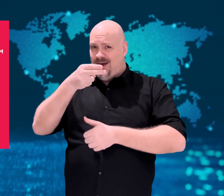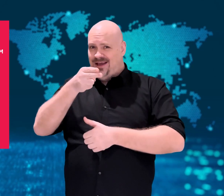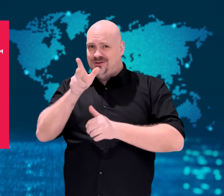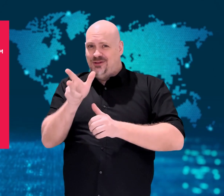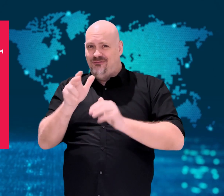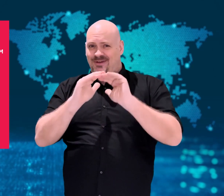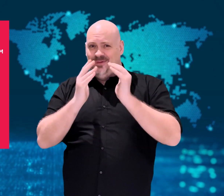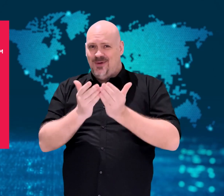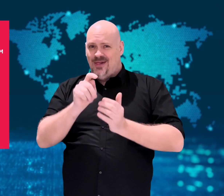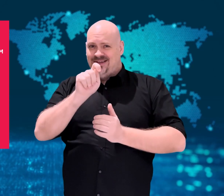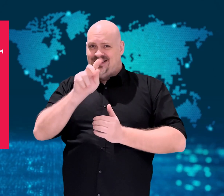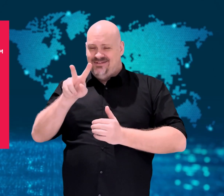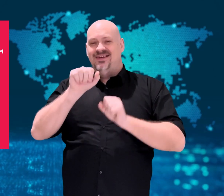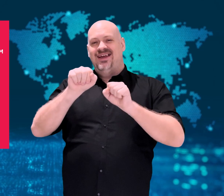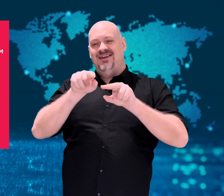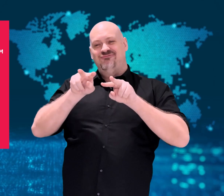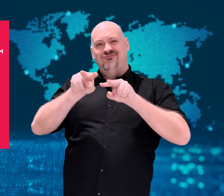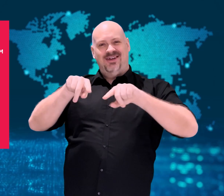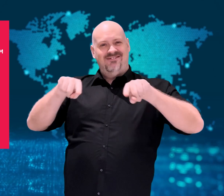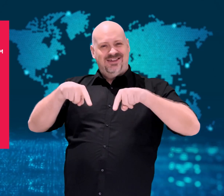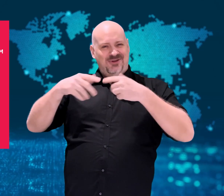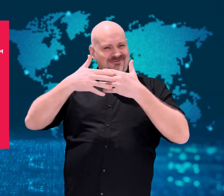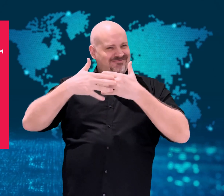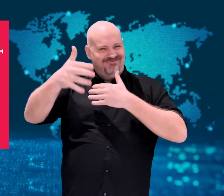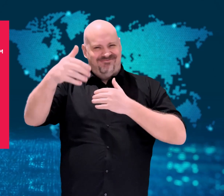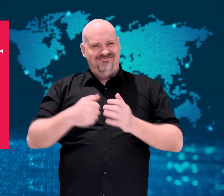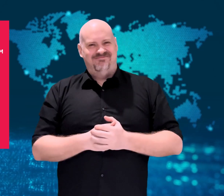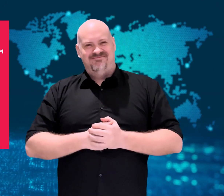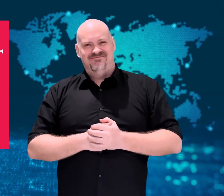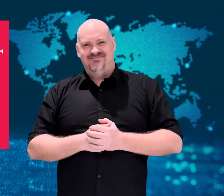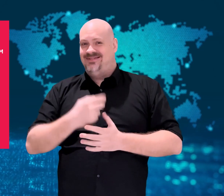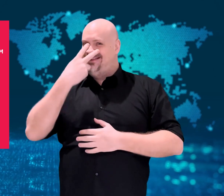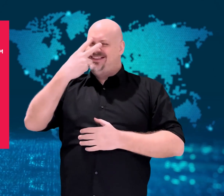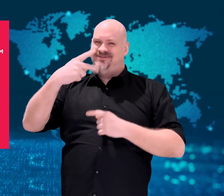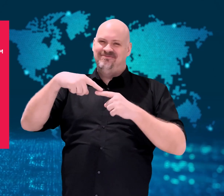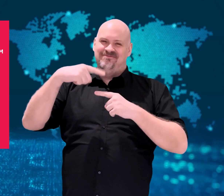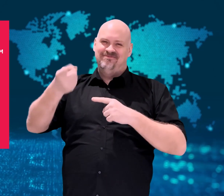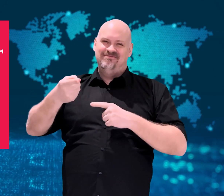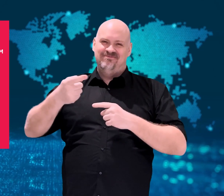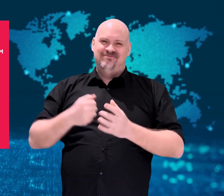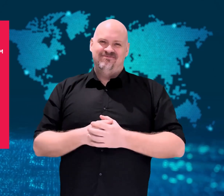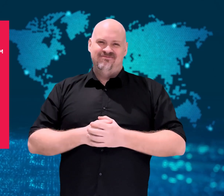and follow H3 World TV to get new video updates! See you next time!